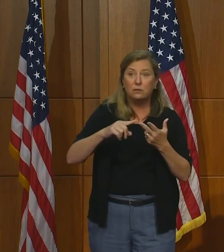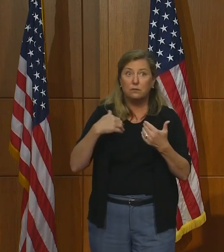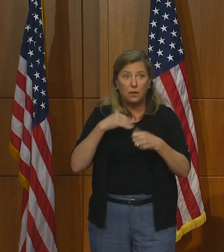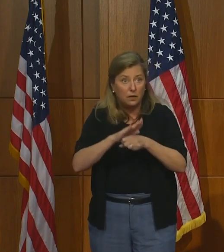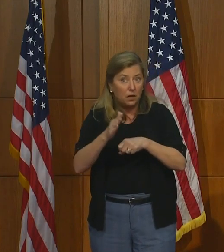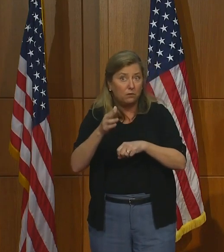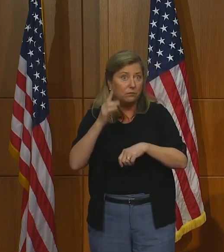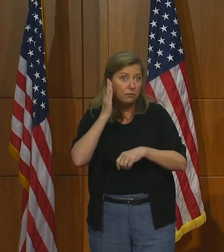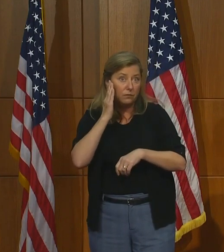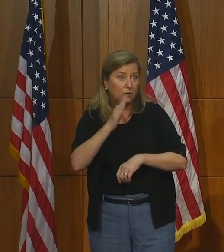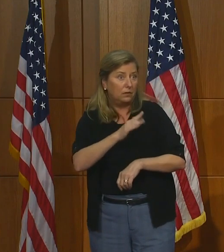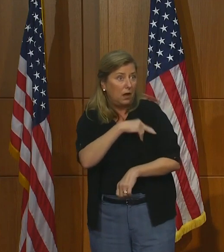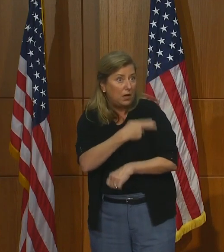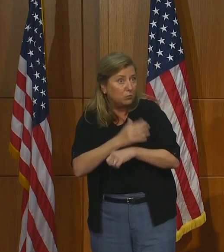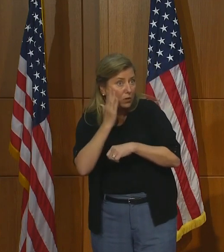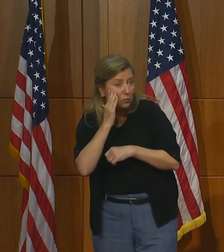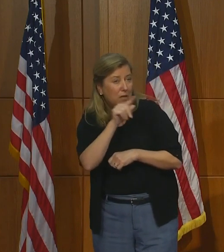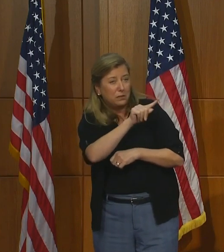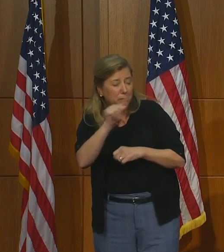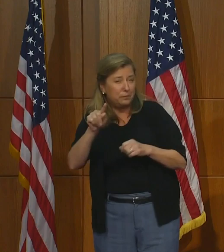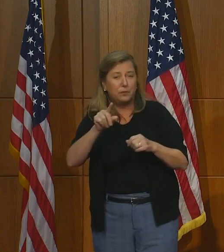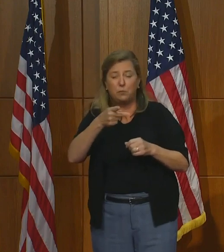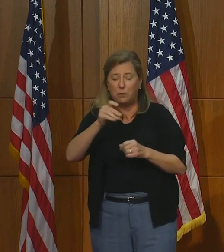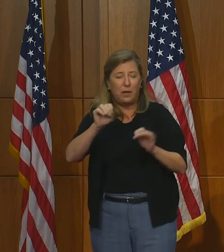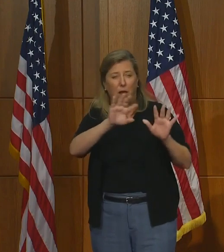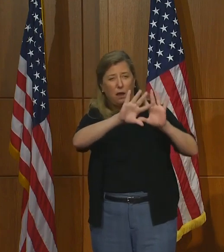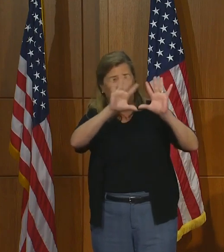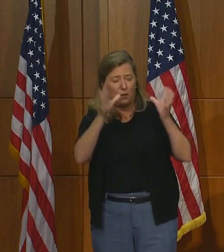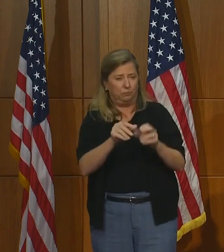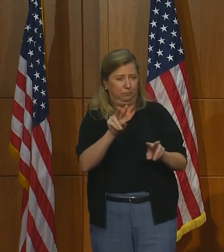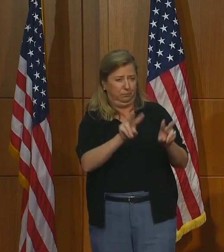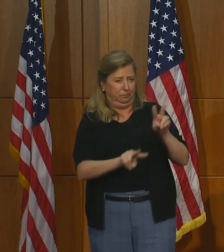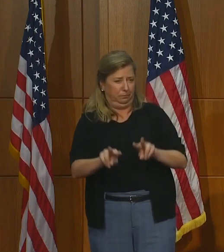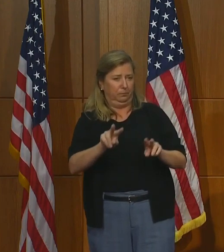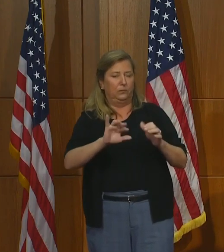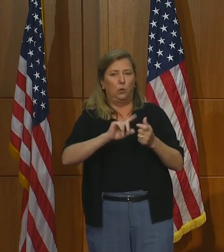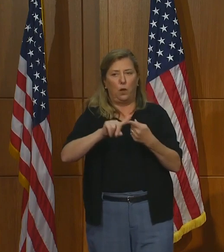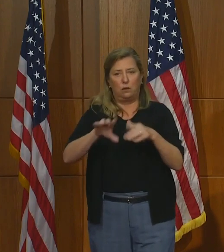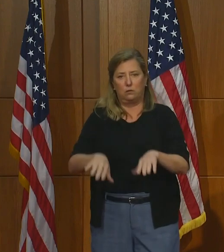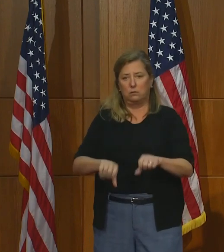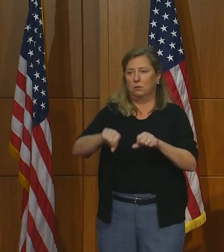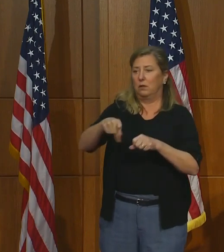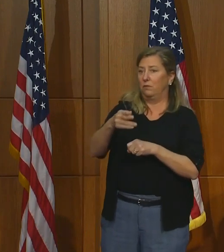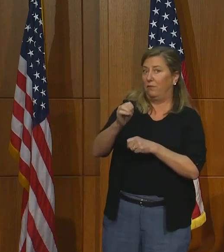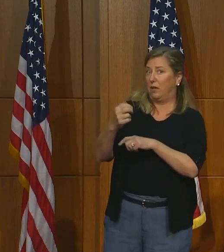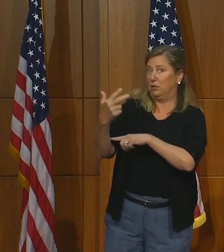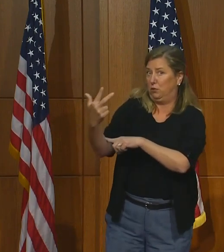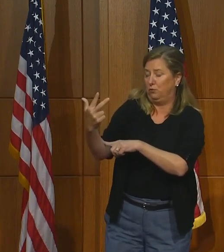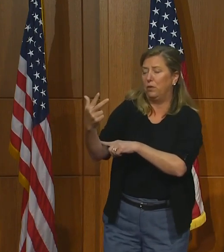NEW CASES PERCENT POSITIVE. THE HOSPITAL BED STOCK I PPE